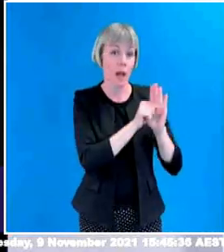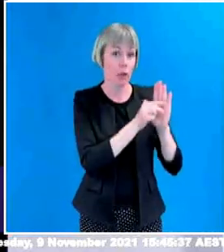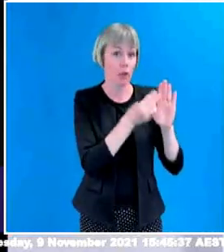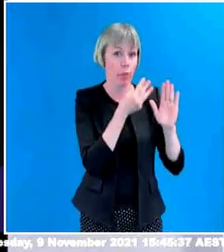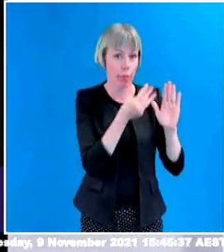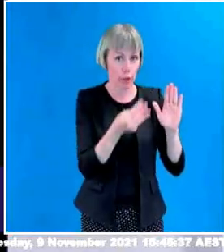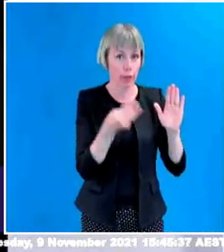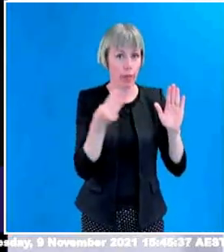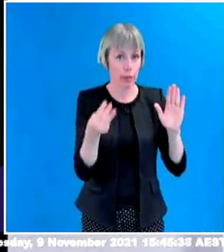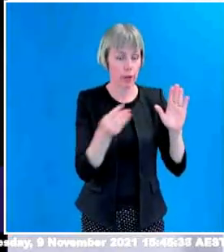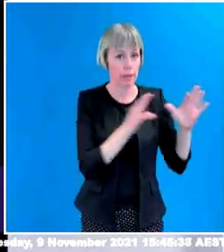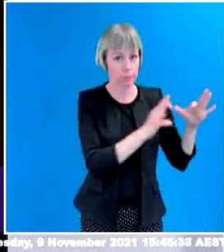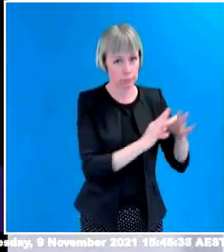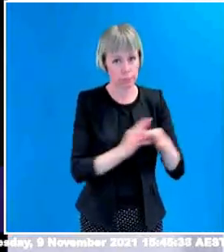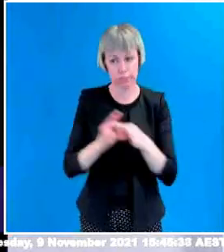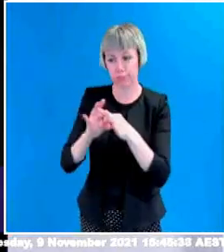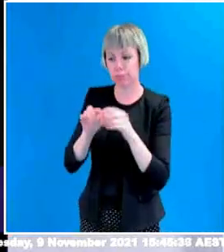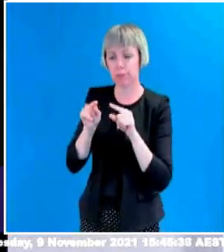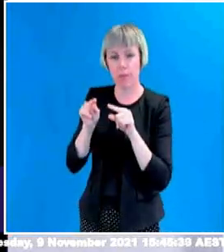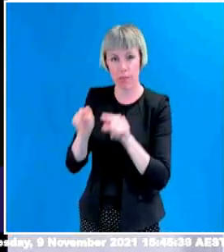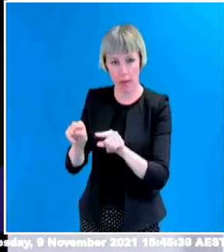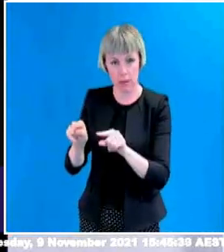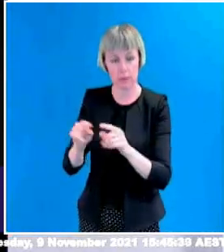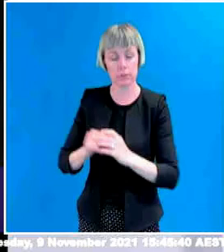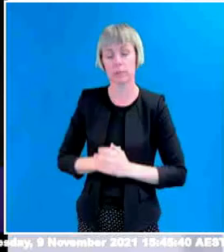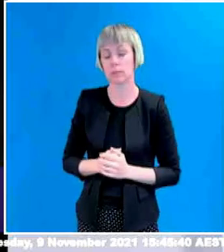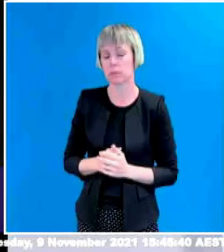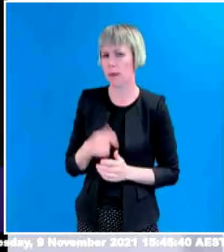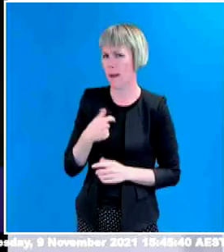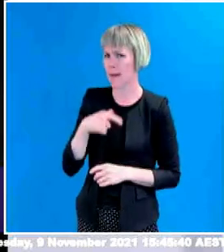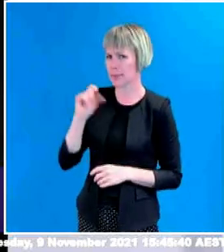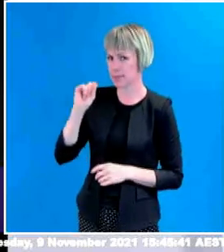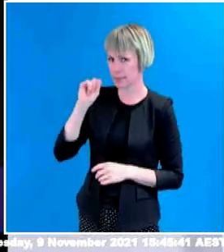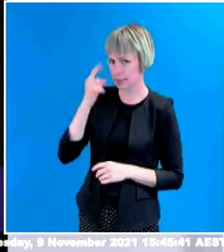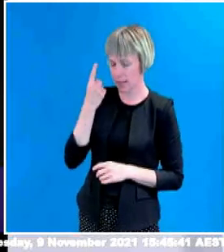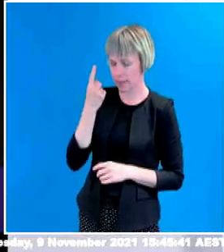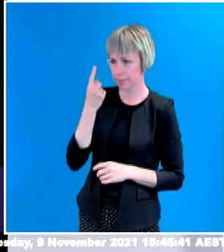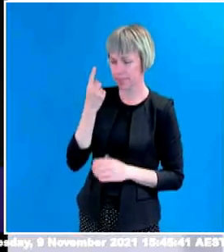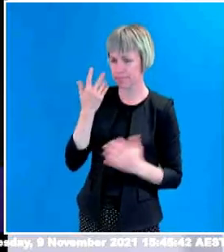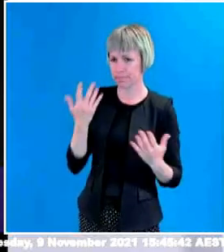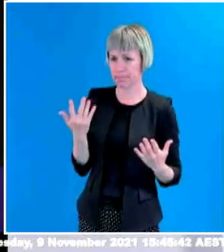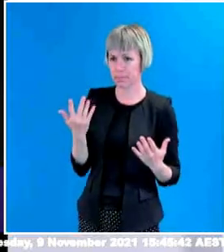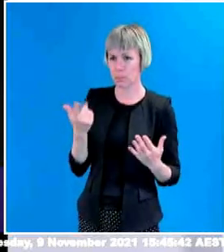Is our understanding correct in this respect: that the idea of a focal point